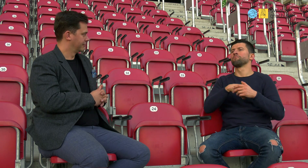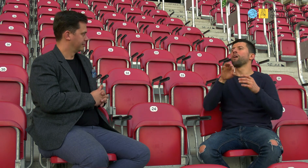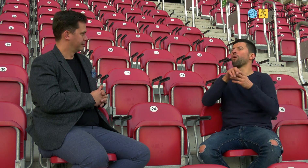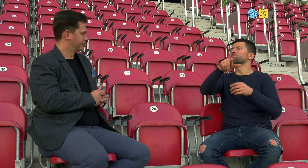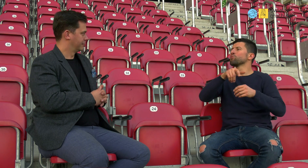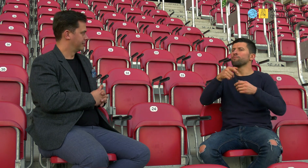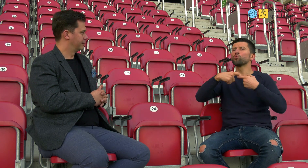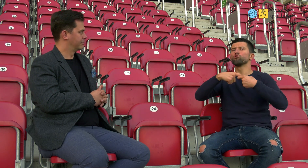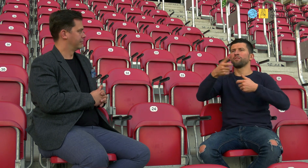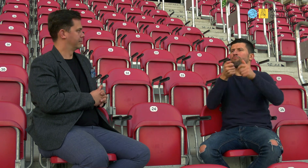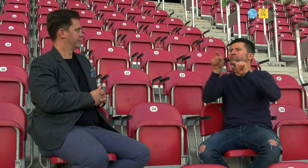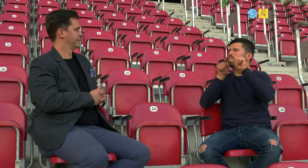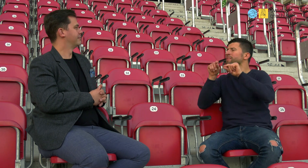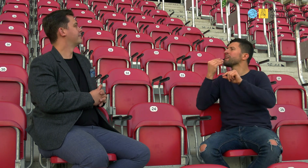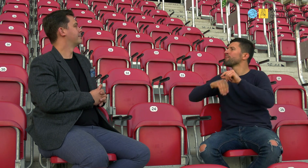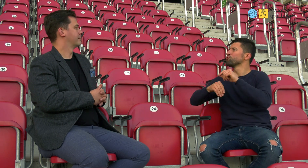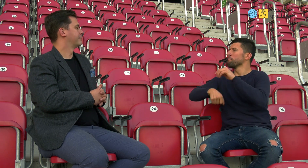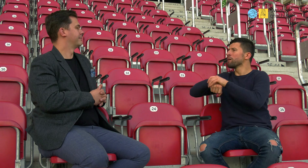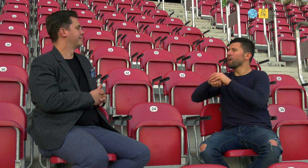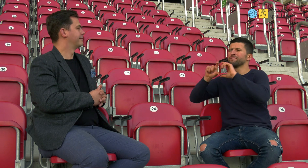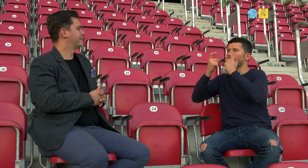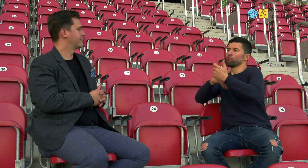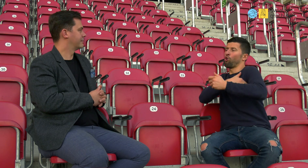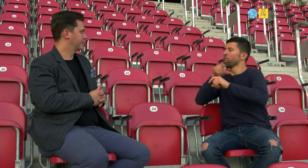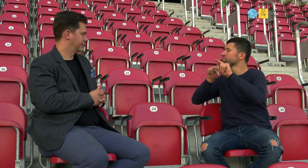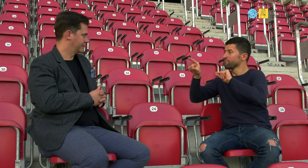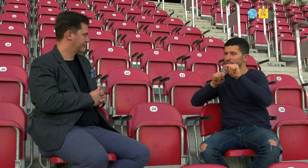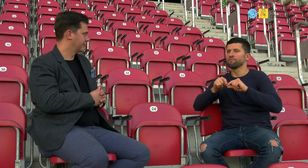At that time, the team selected the best soccer players from the whole school.